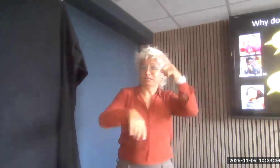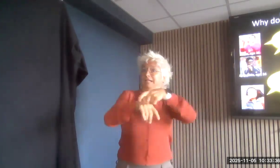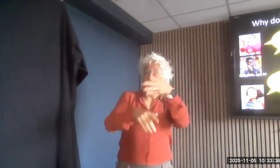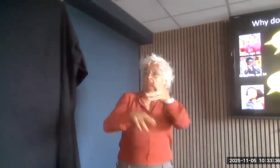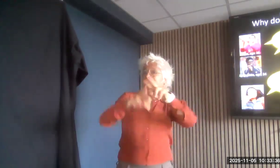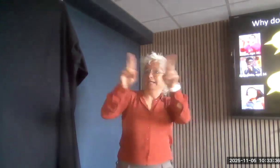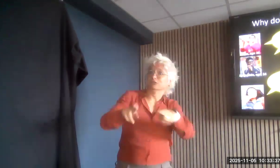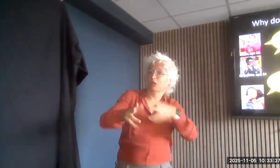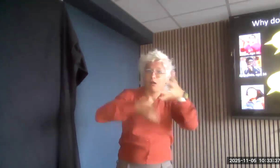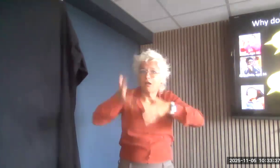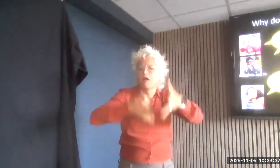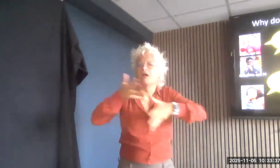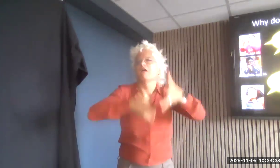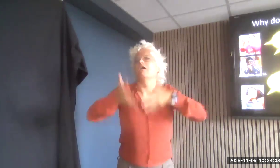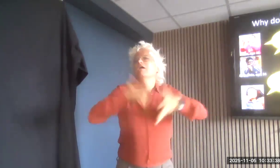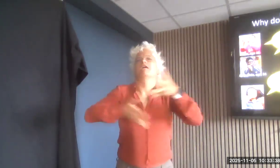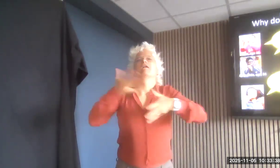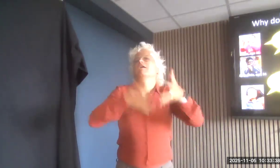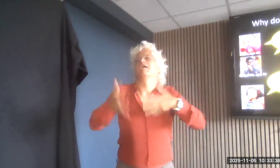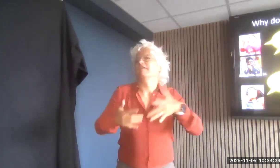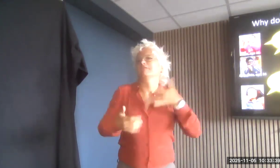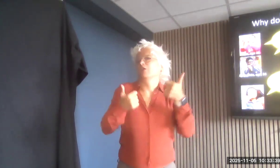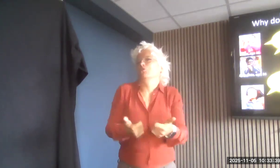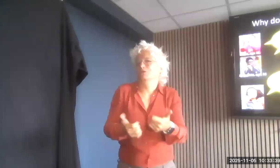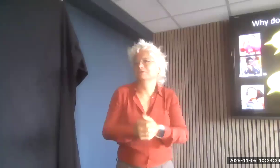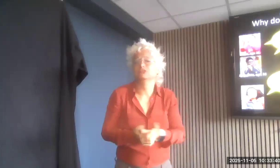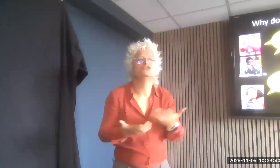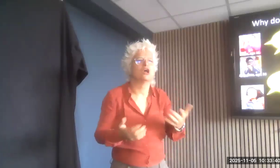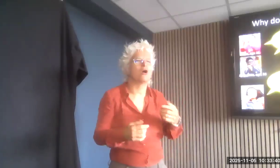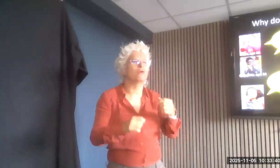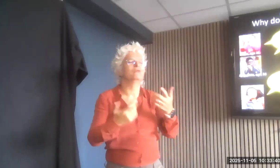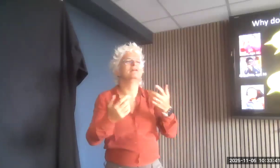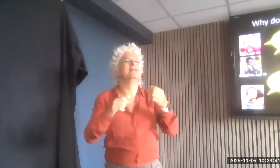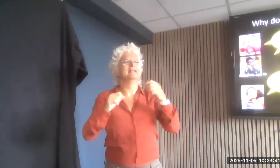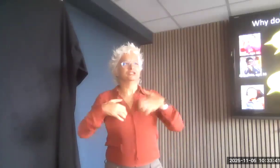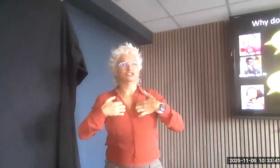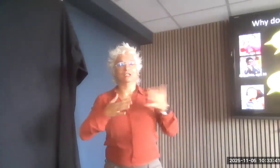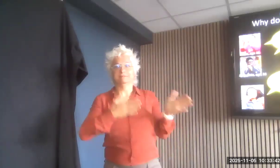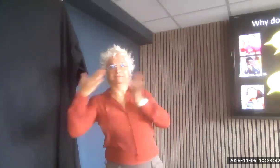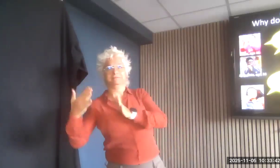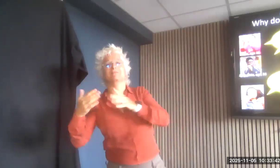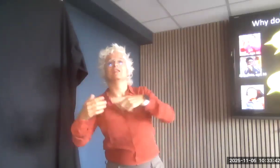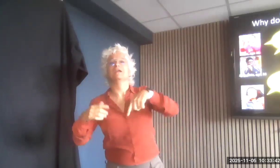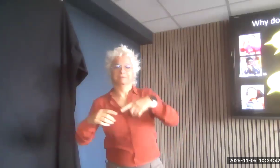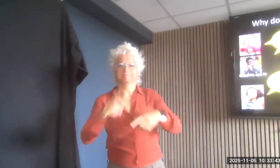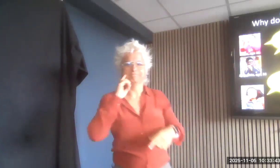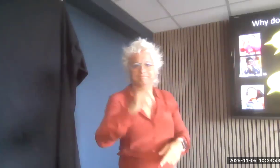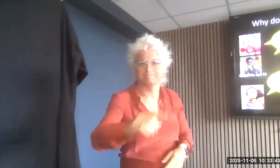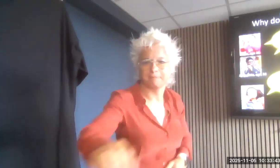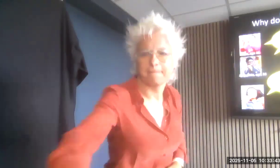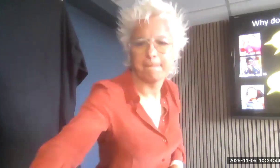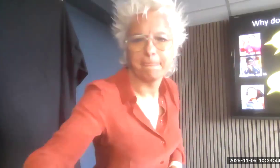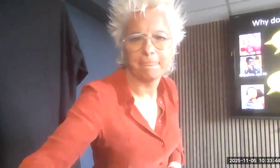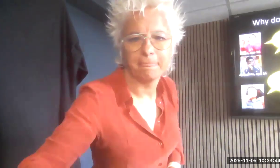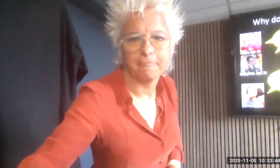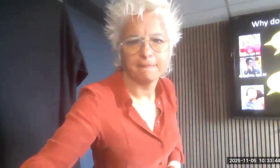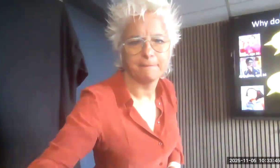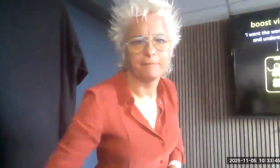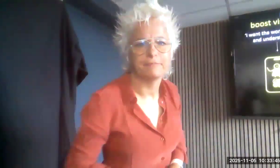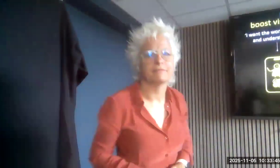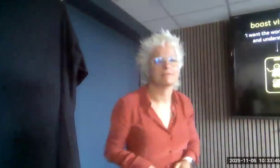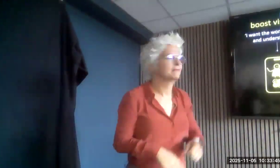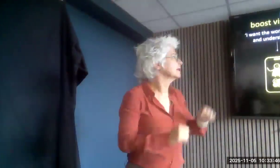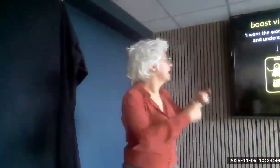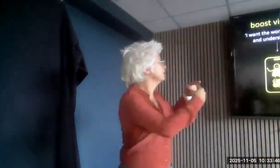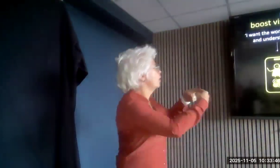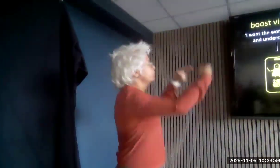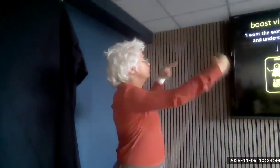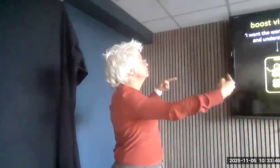shared experiences and by using International Sign, they were able to engage with a wider pool of people that had this shared identity, and of course, this is so important to be able to have this.